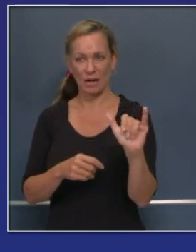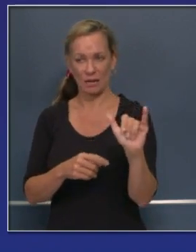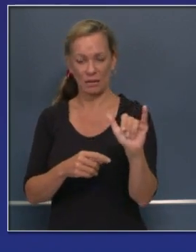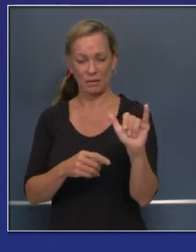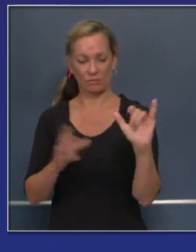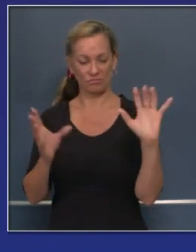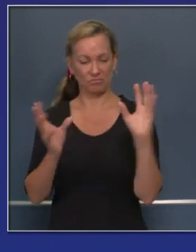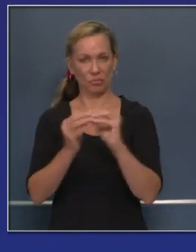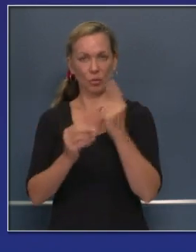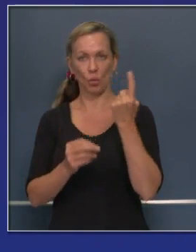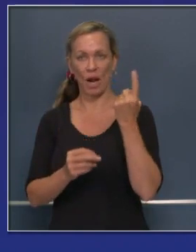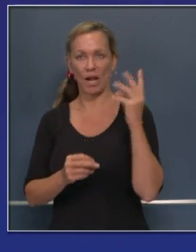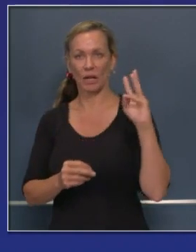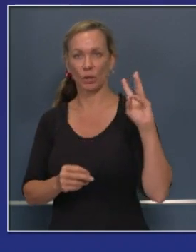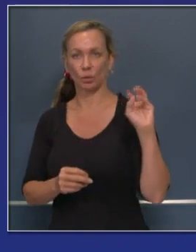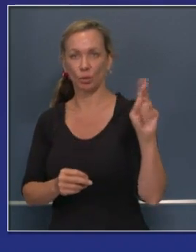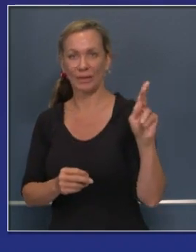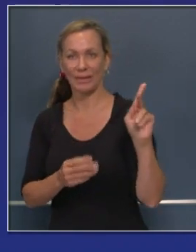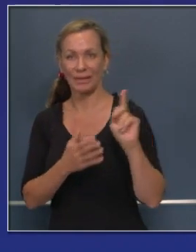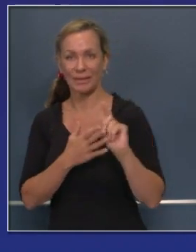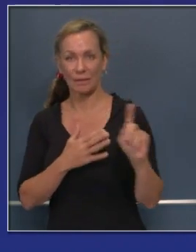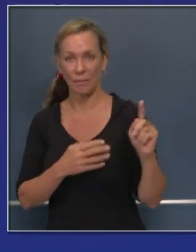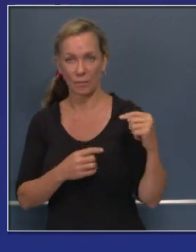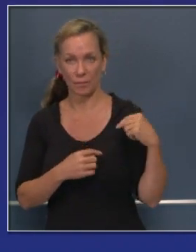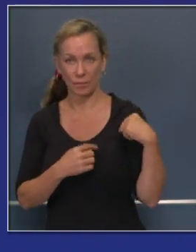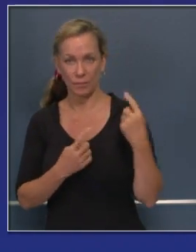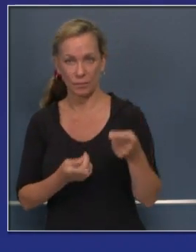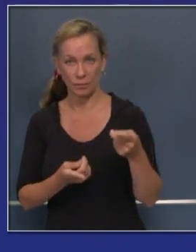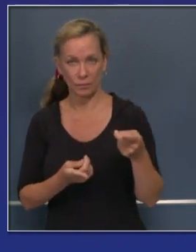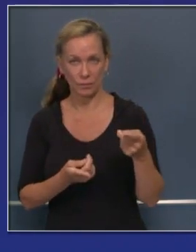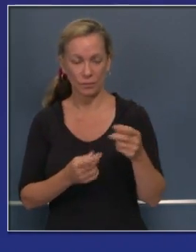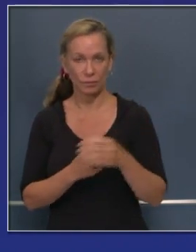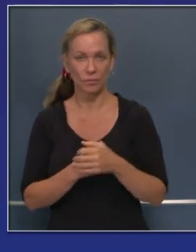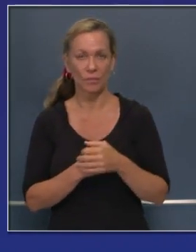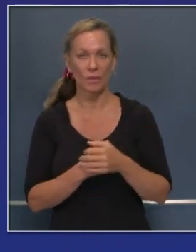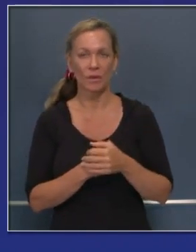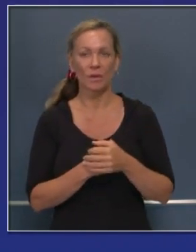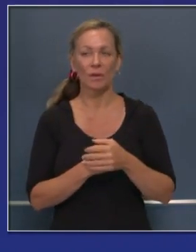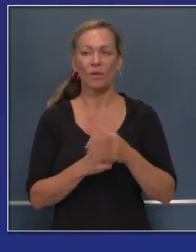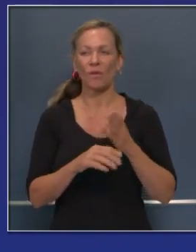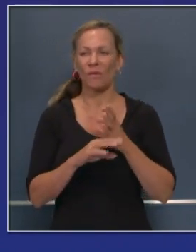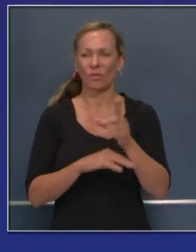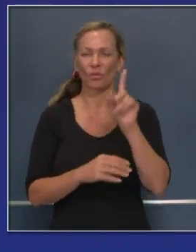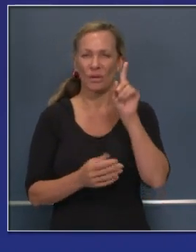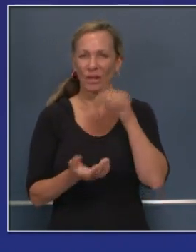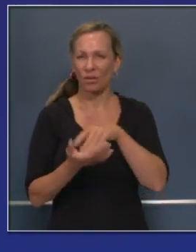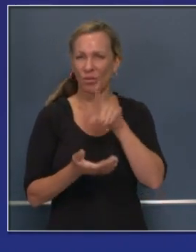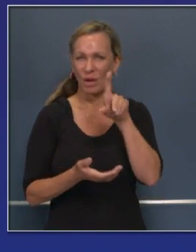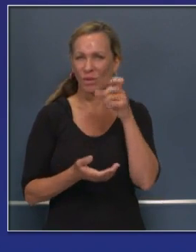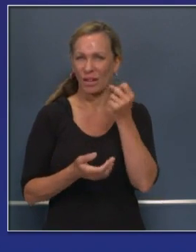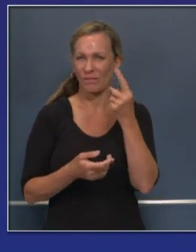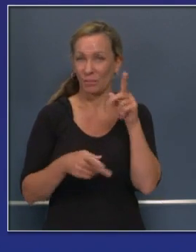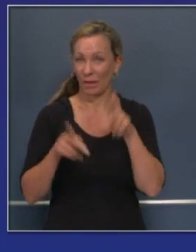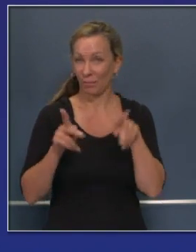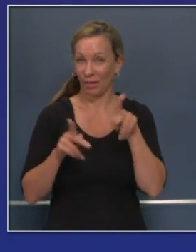WE HAVE HAD 5.6% IN THE LAST SEVEN DAYS.